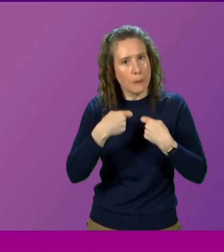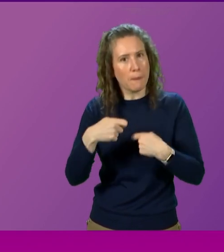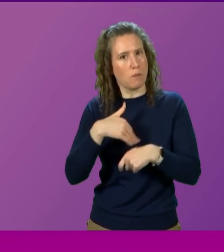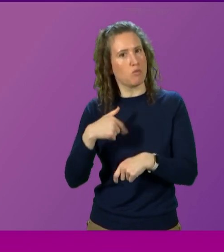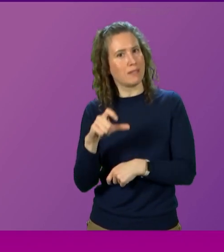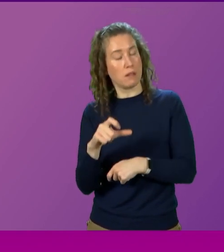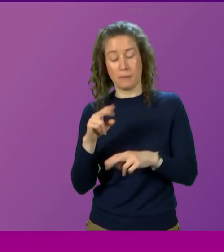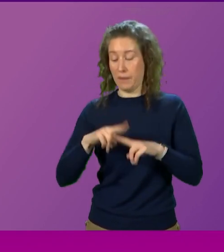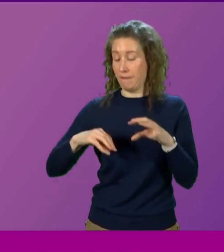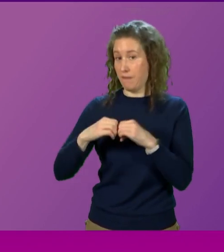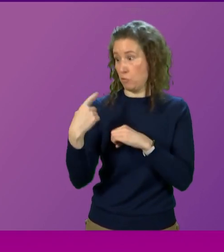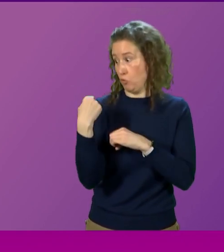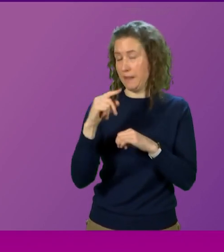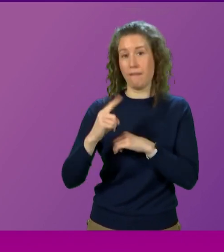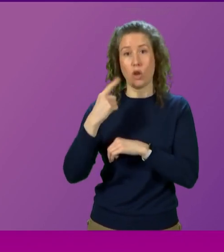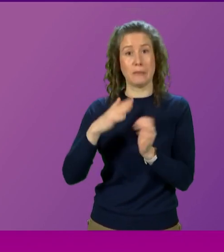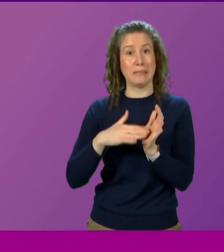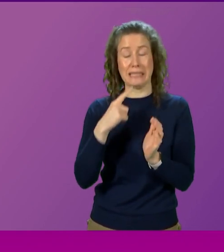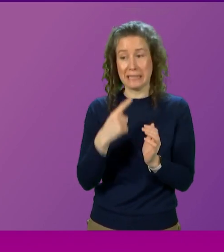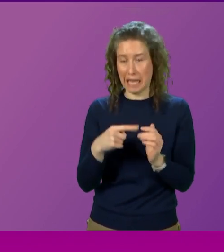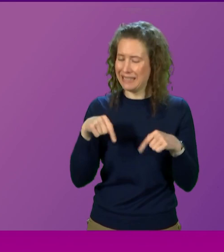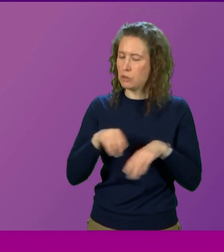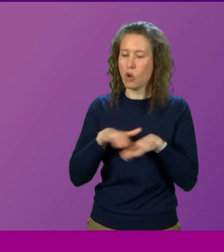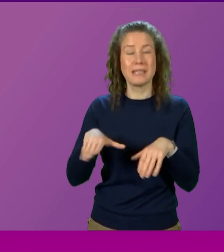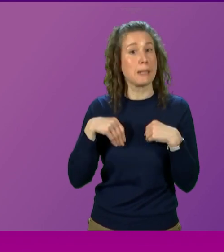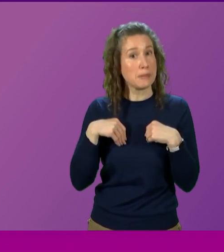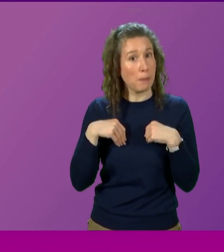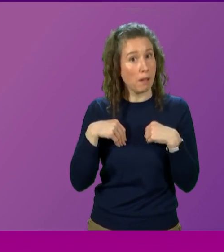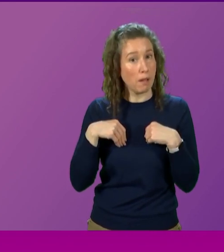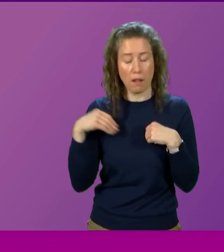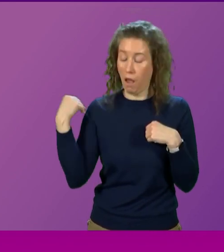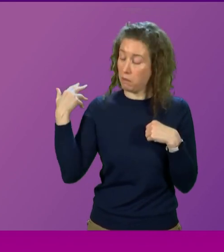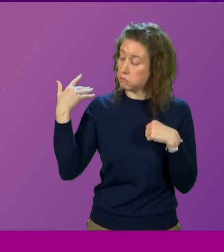In February, the First Minister said that that situation was unacceptable, but things